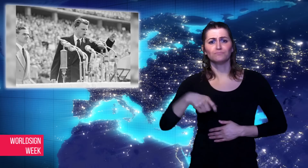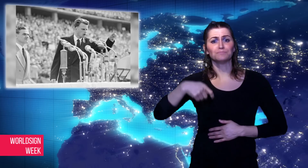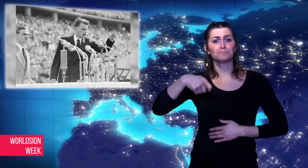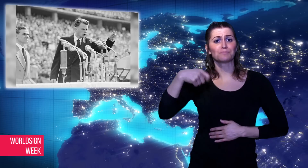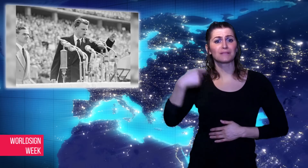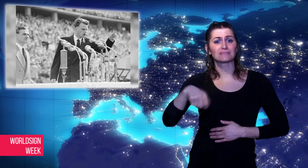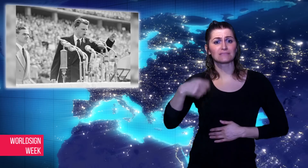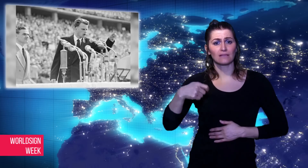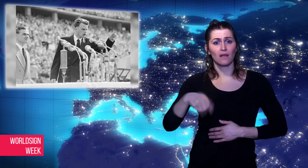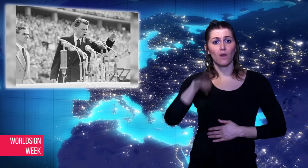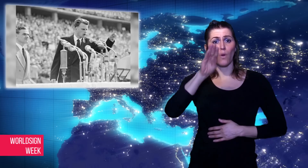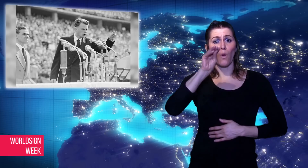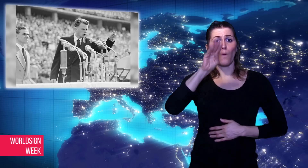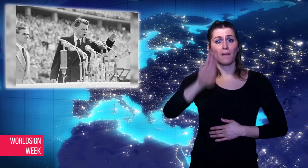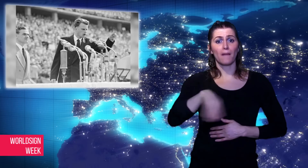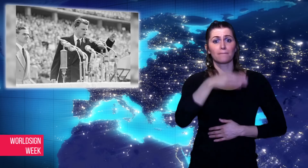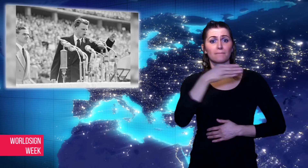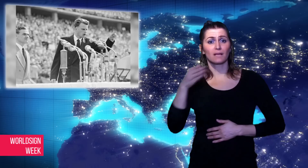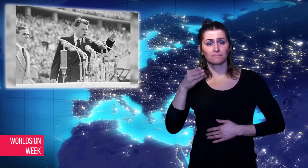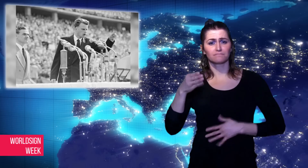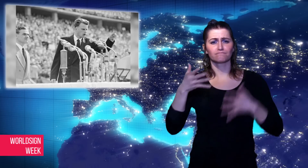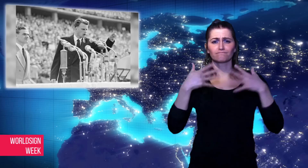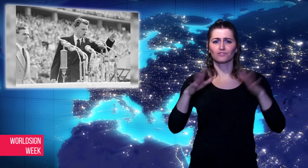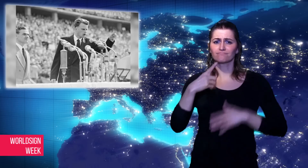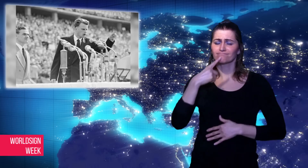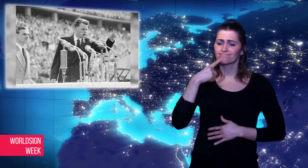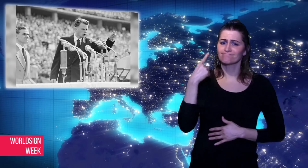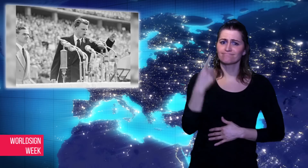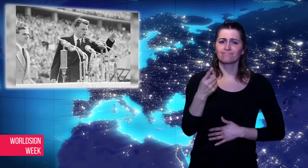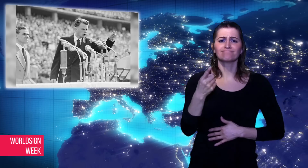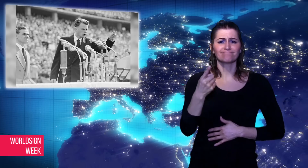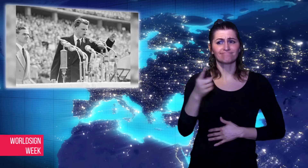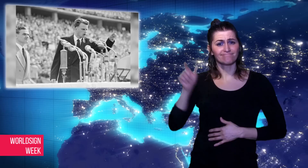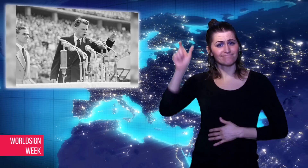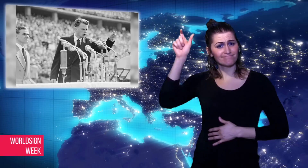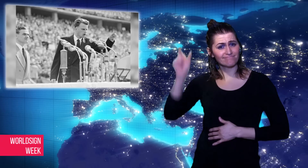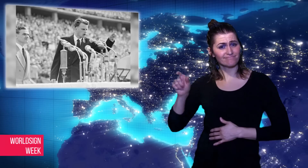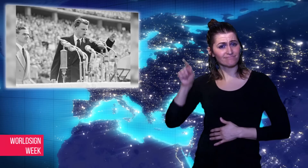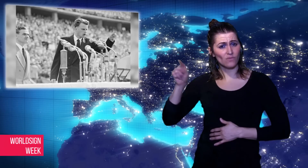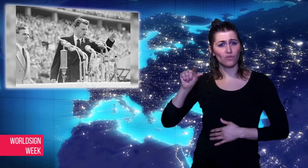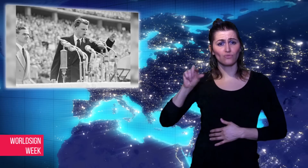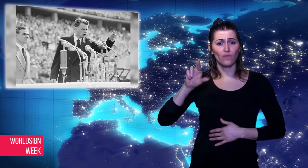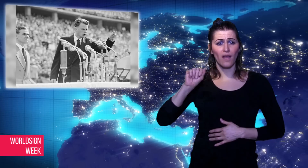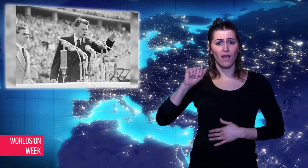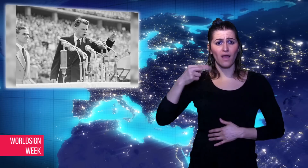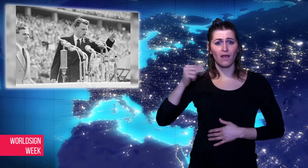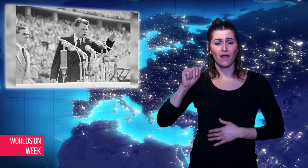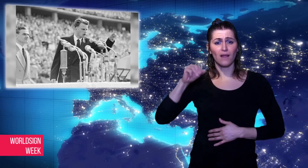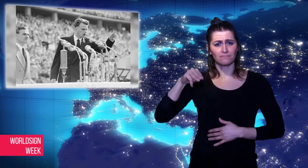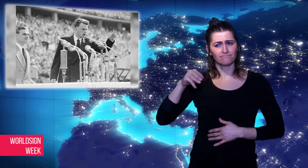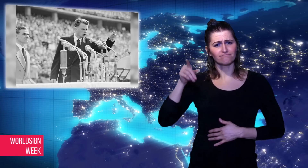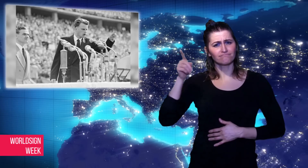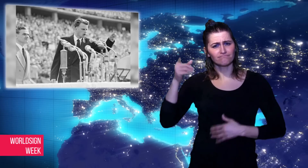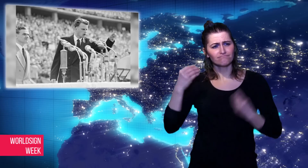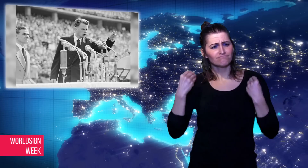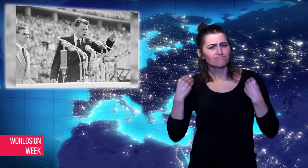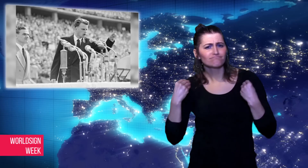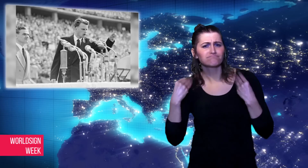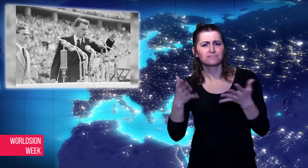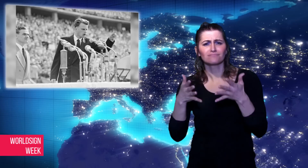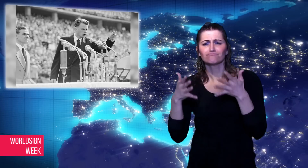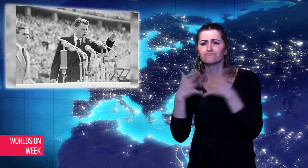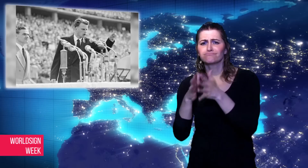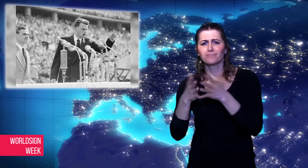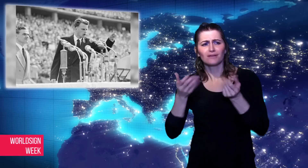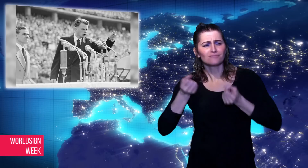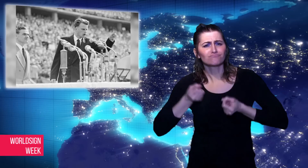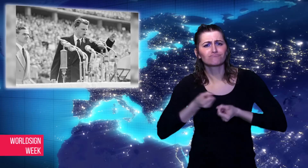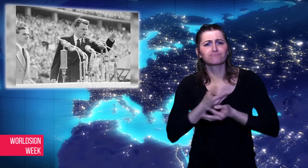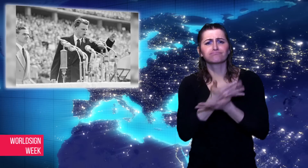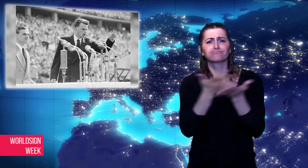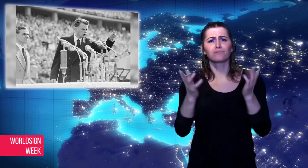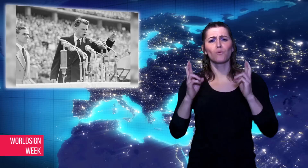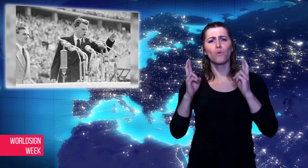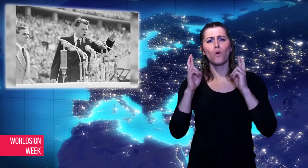president Barack Obama said, “Graham gave